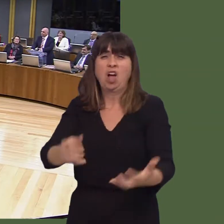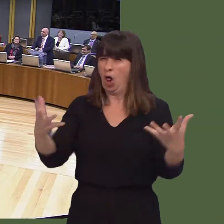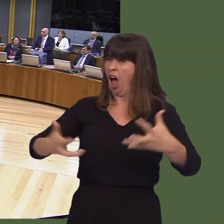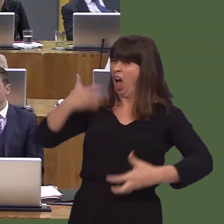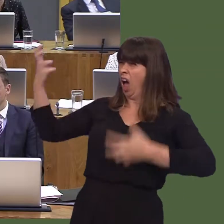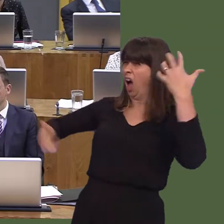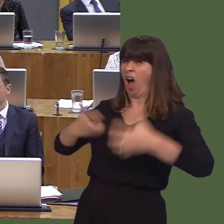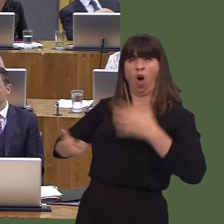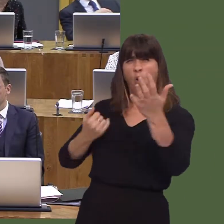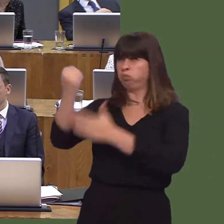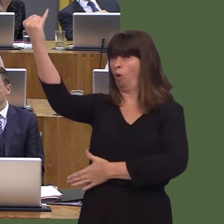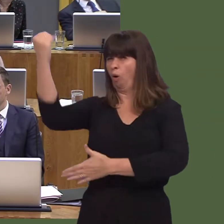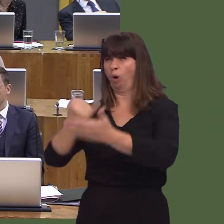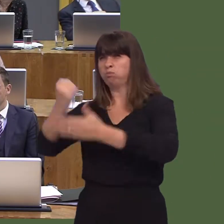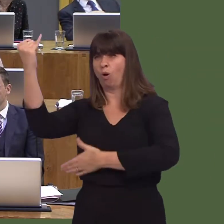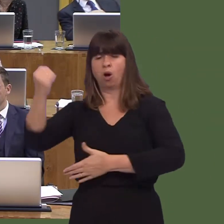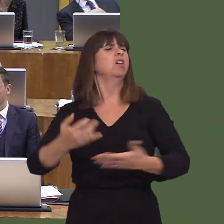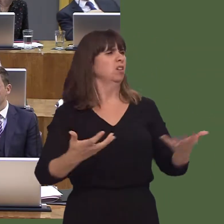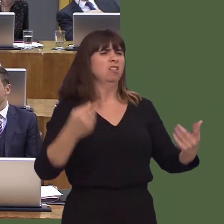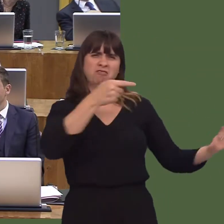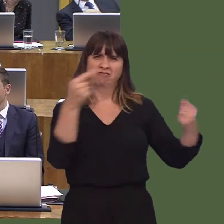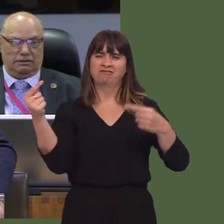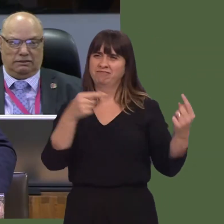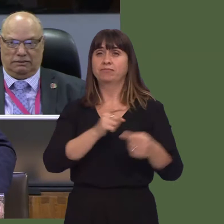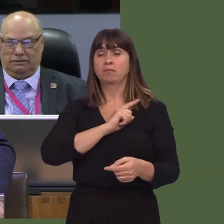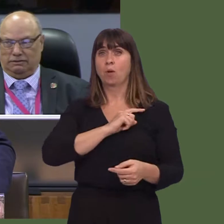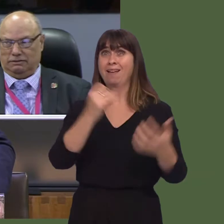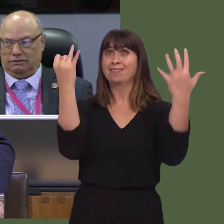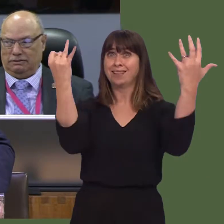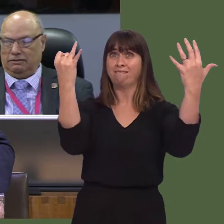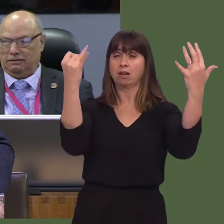[Interruption.]